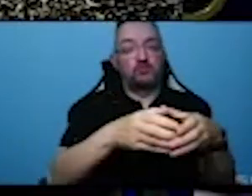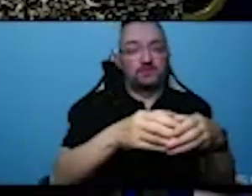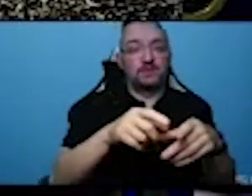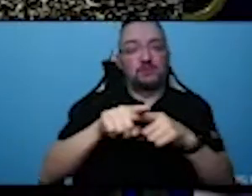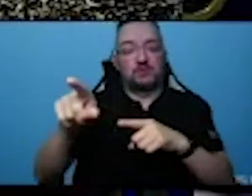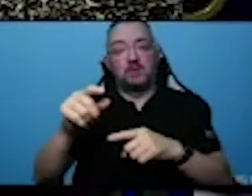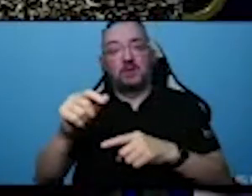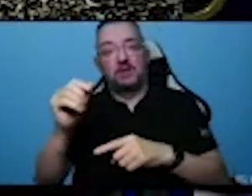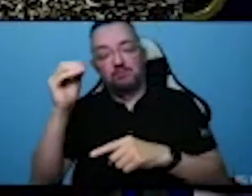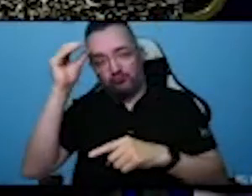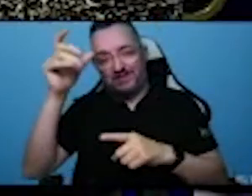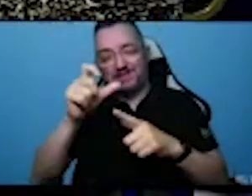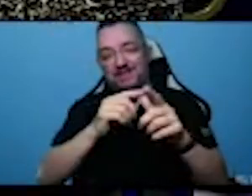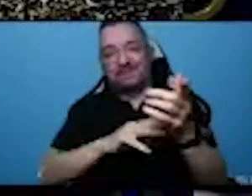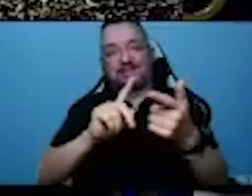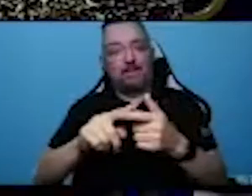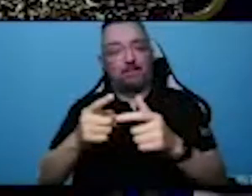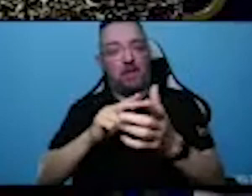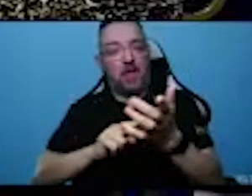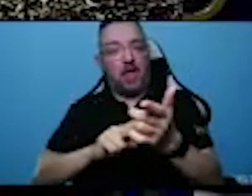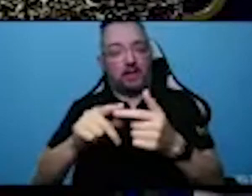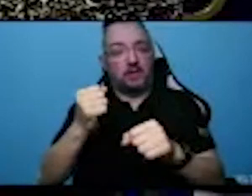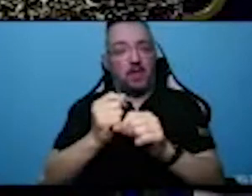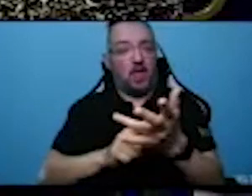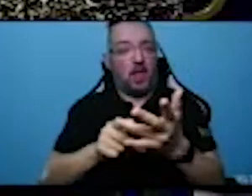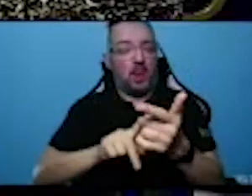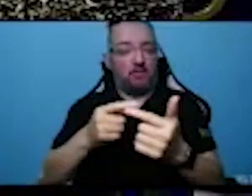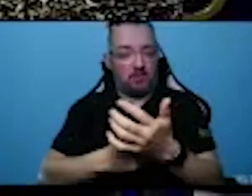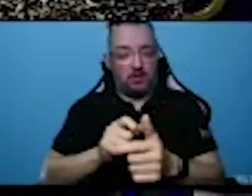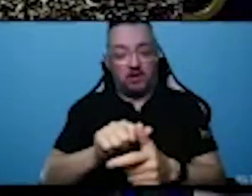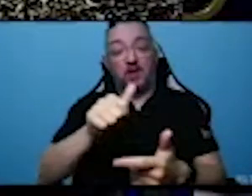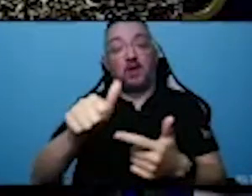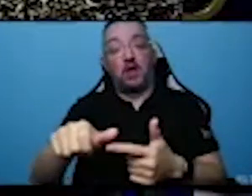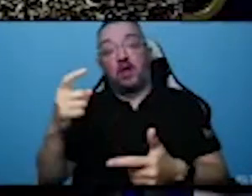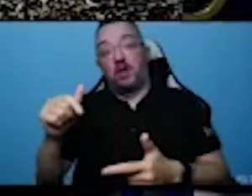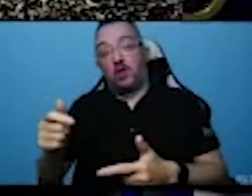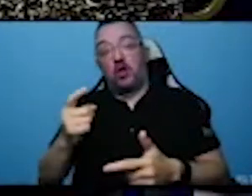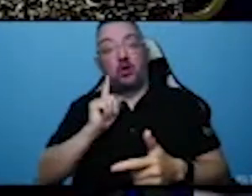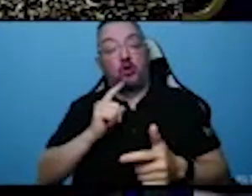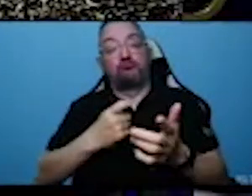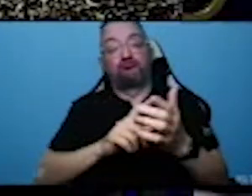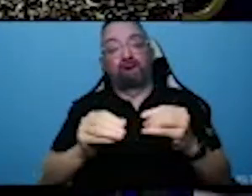thing, to Rebekah as Chief Executive of the RSE and our thanks to you all for watching, spread the word.